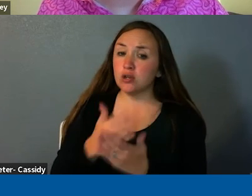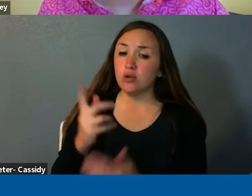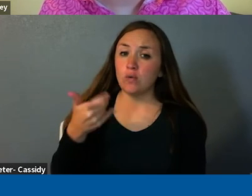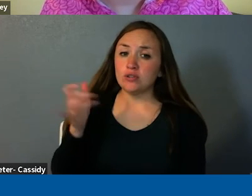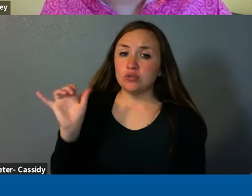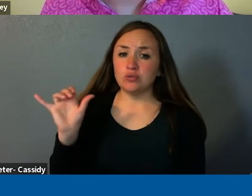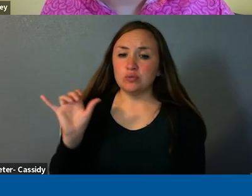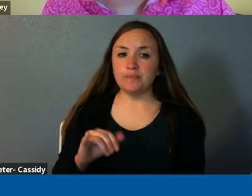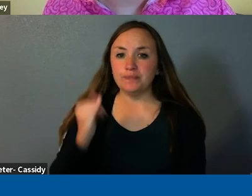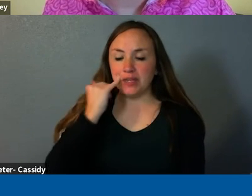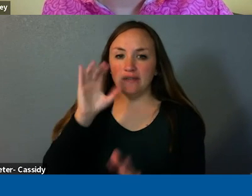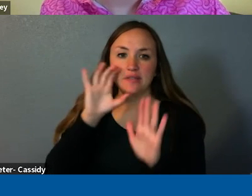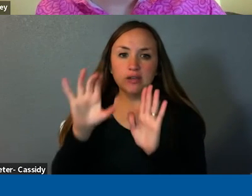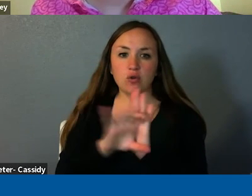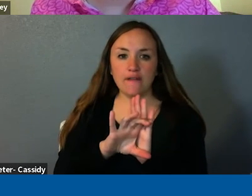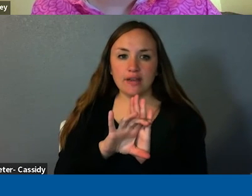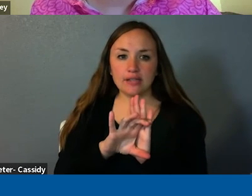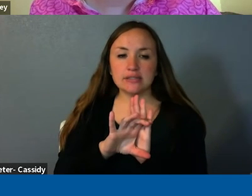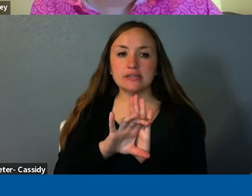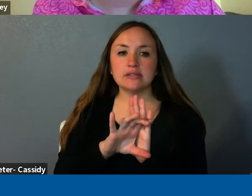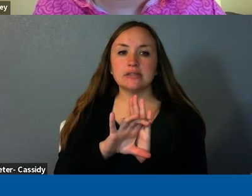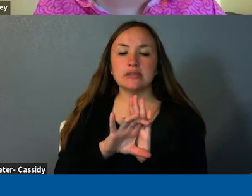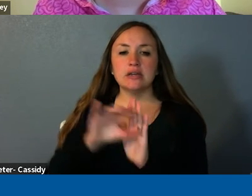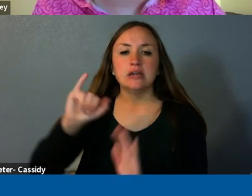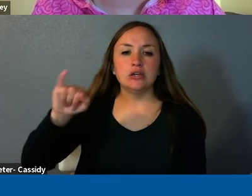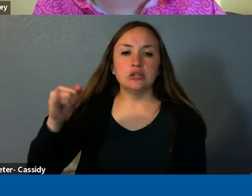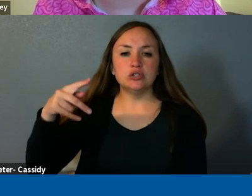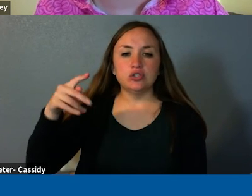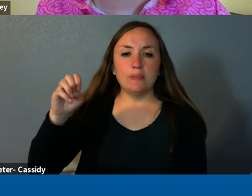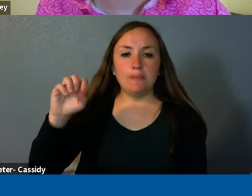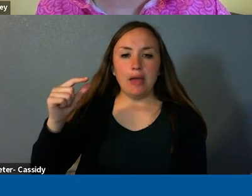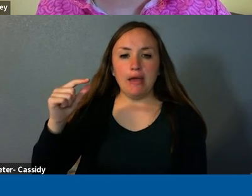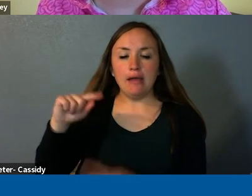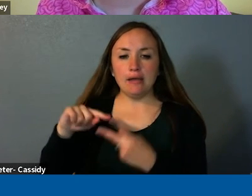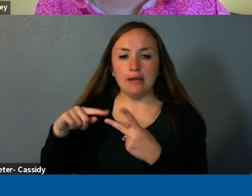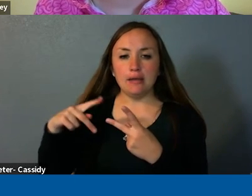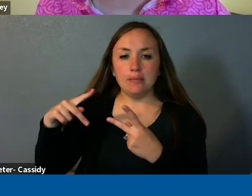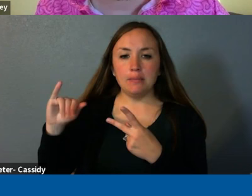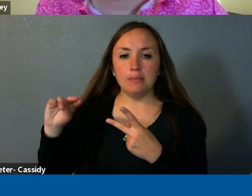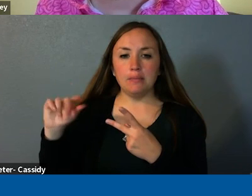If the graphics are static images, so JPEGs, PNGs, Bitmaps, you know, what have you,